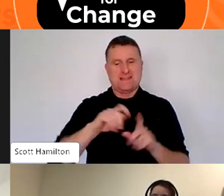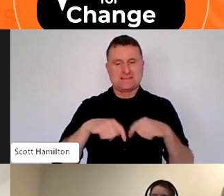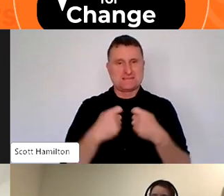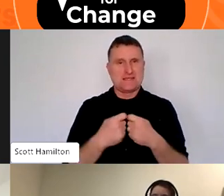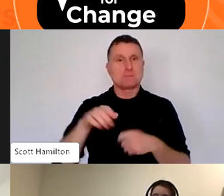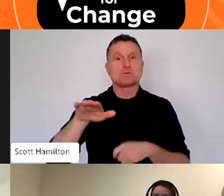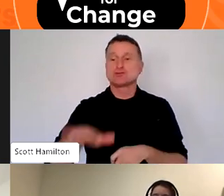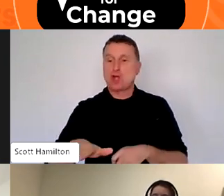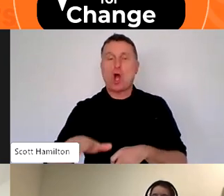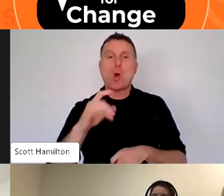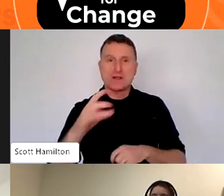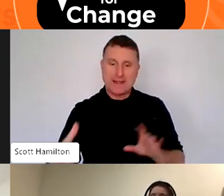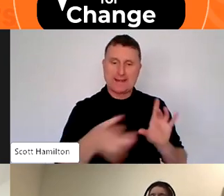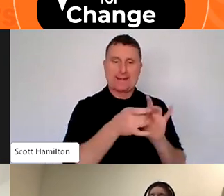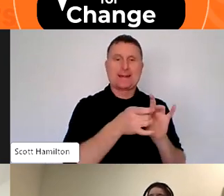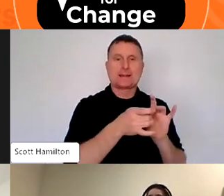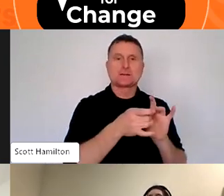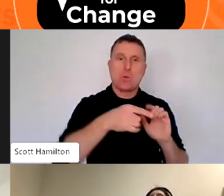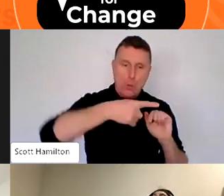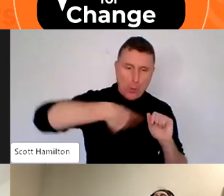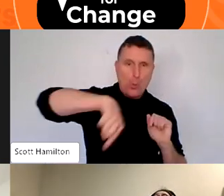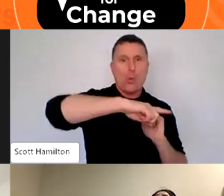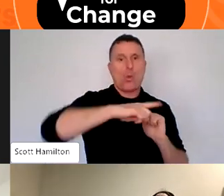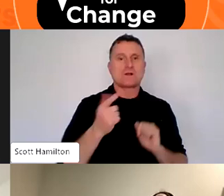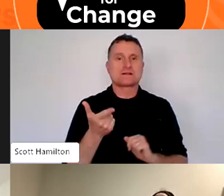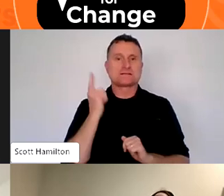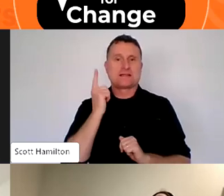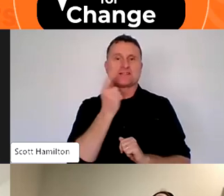with all of the teachers. And if the person is working additional